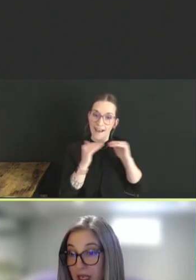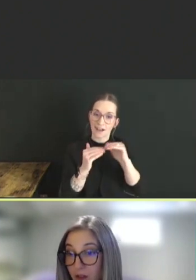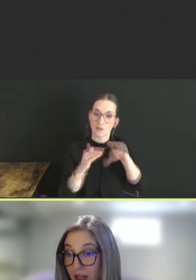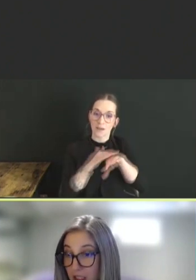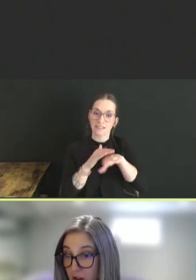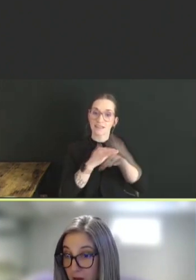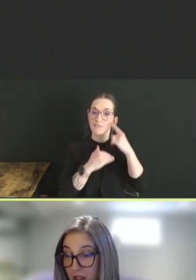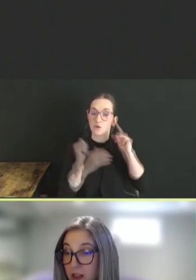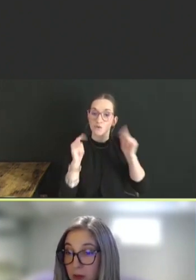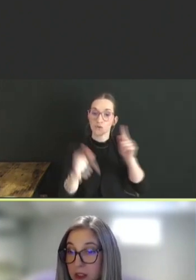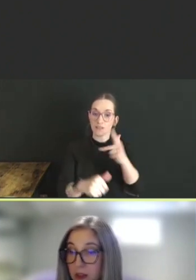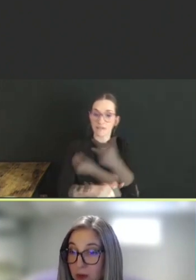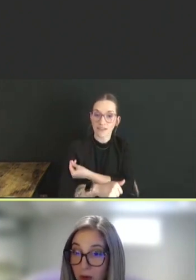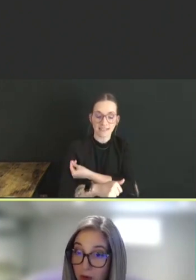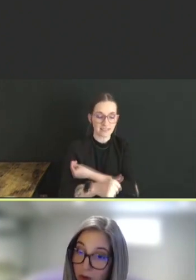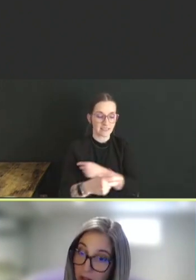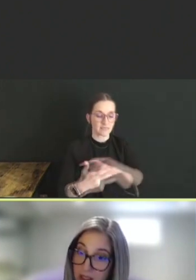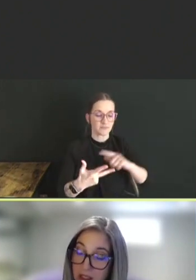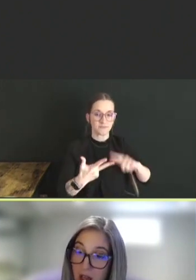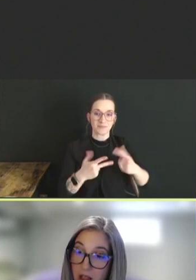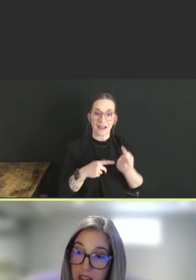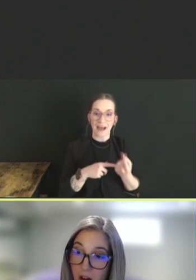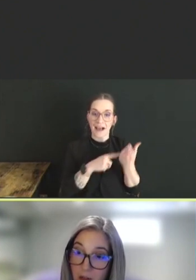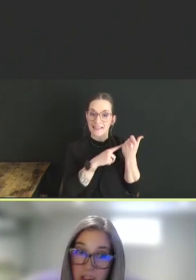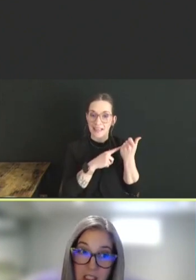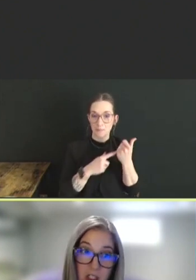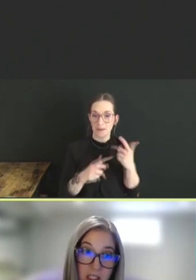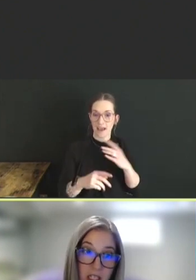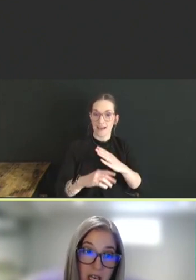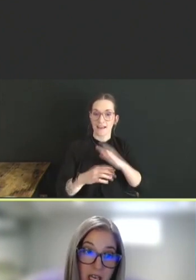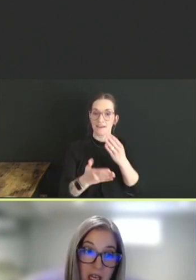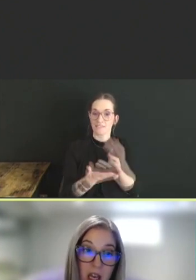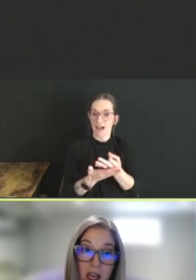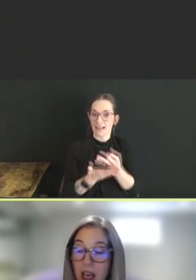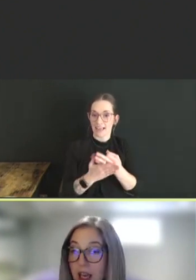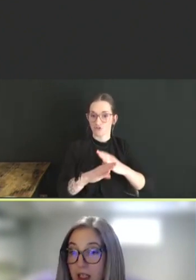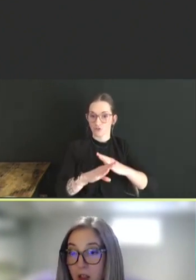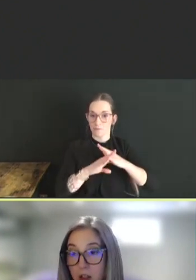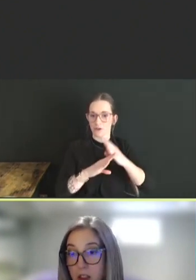eliminating financial barriers, which is where we'll focus this conversation today, and just